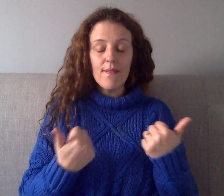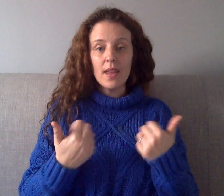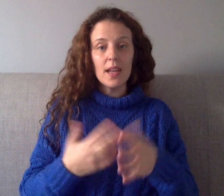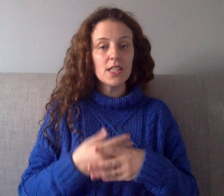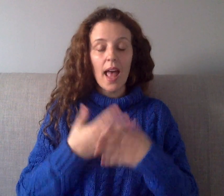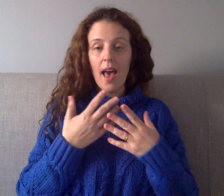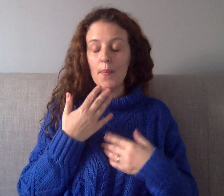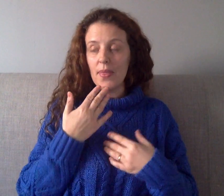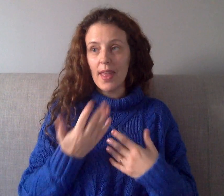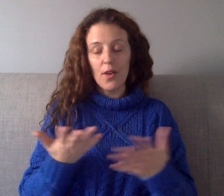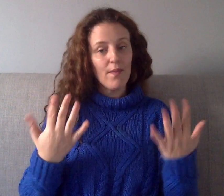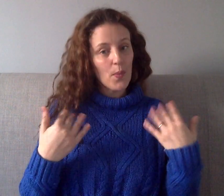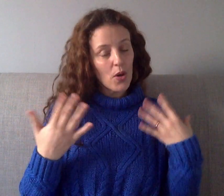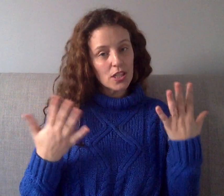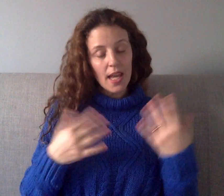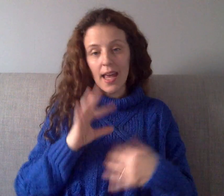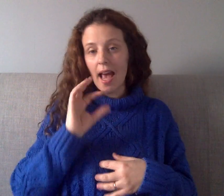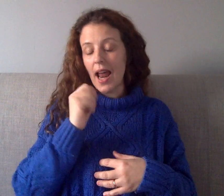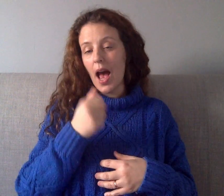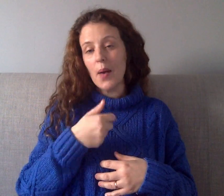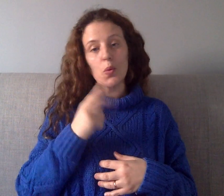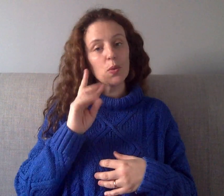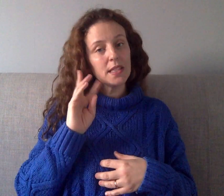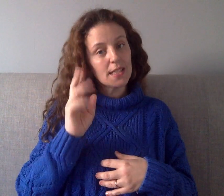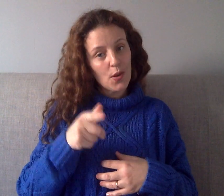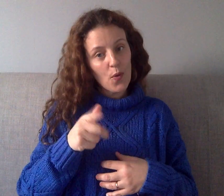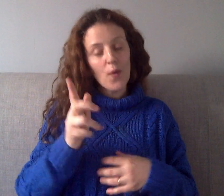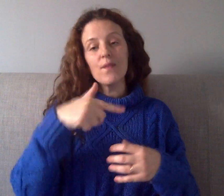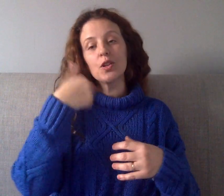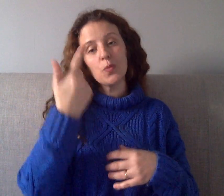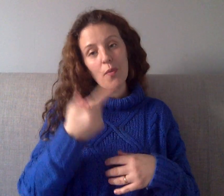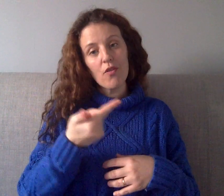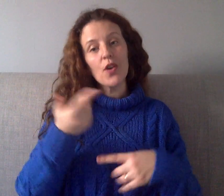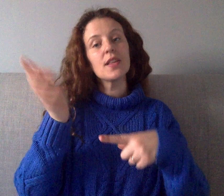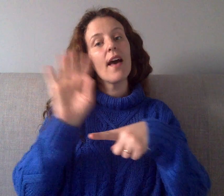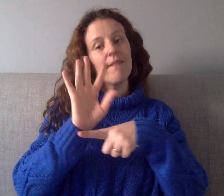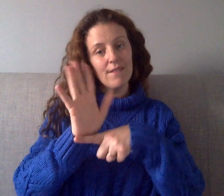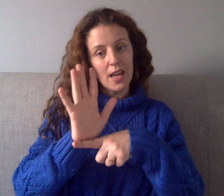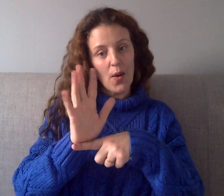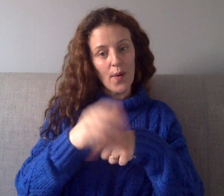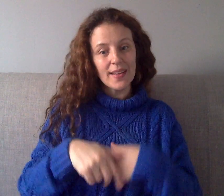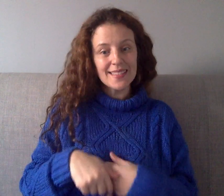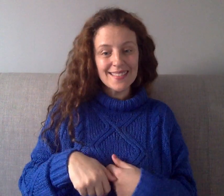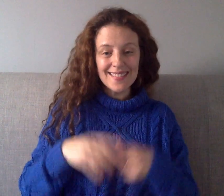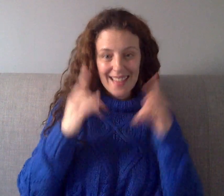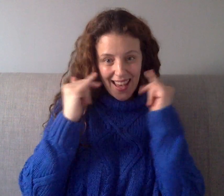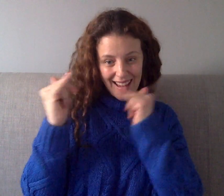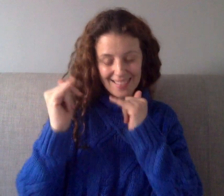Okay finished, thank you for watching and I will see you for tomorrow's video.